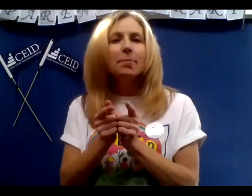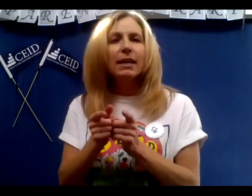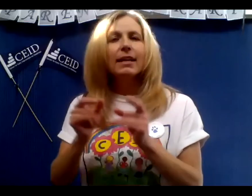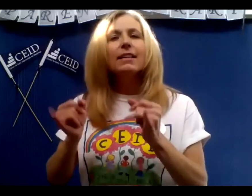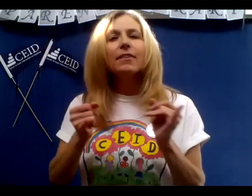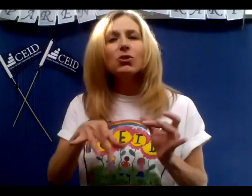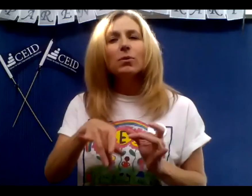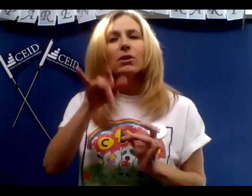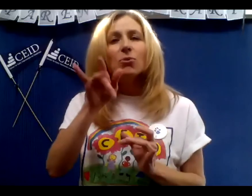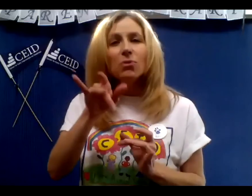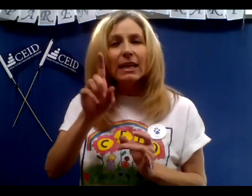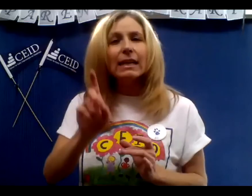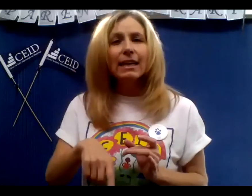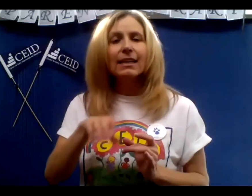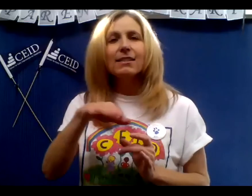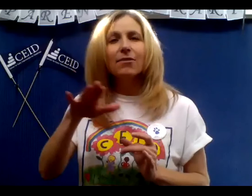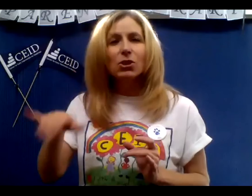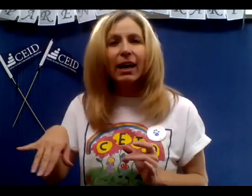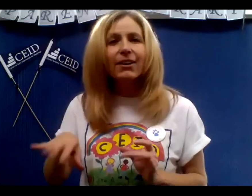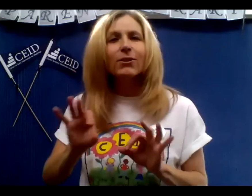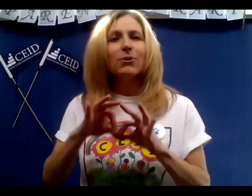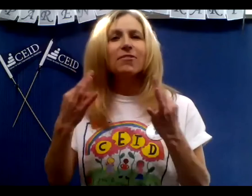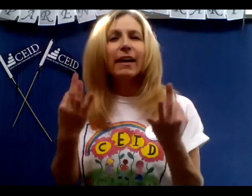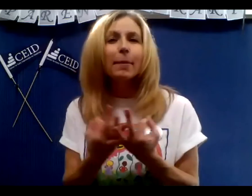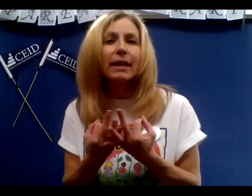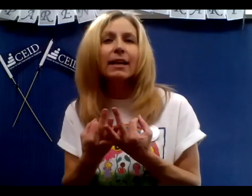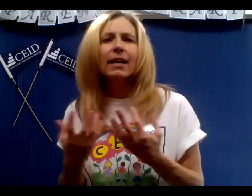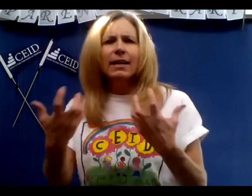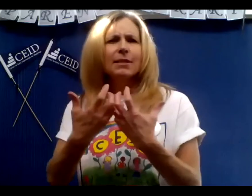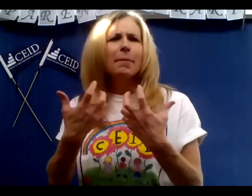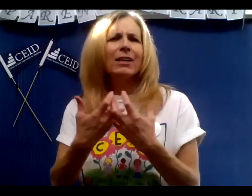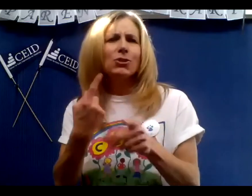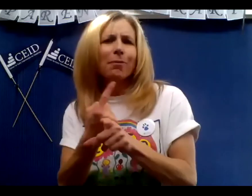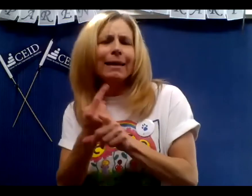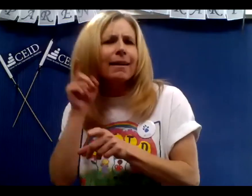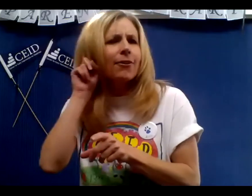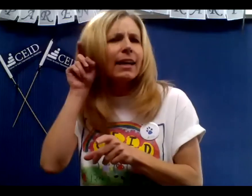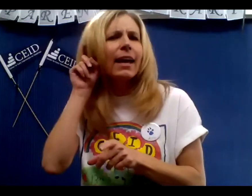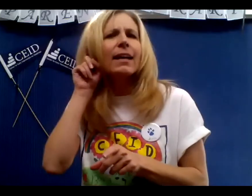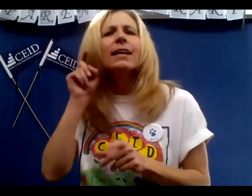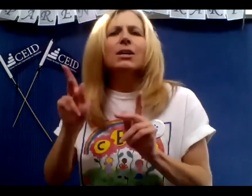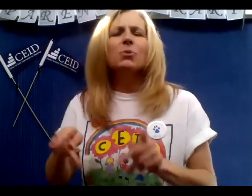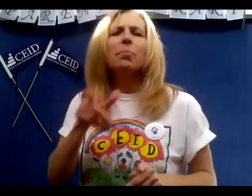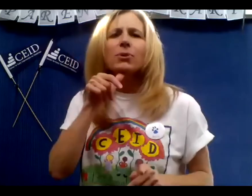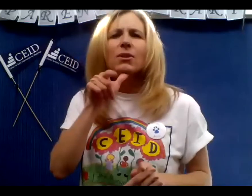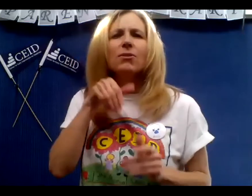to meet individual, unique needs of a child, or a family. To match the right hearing aid to a person